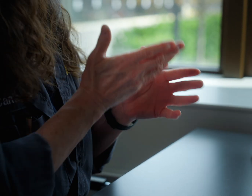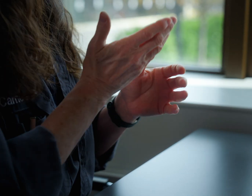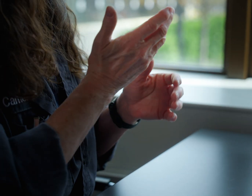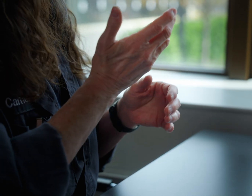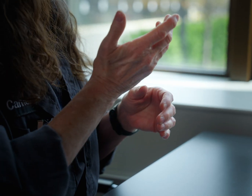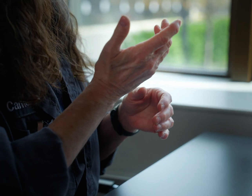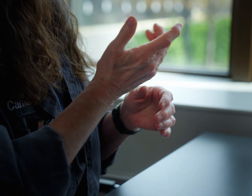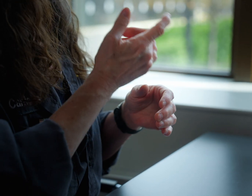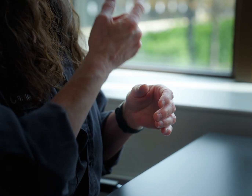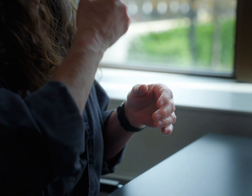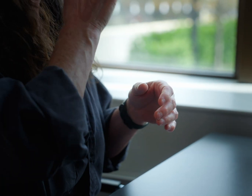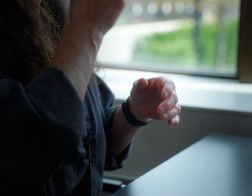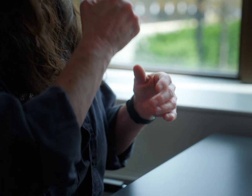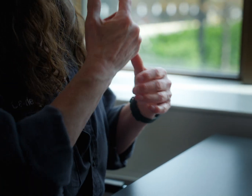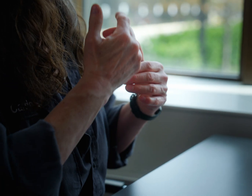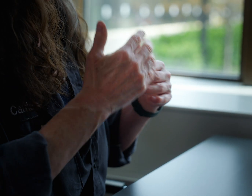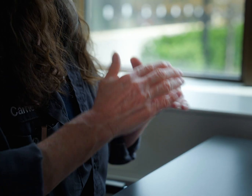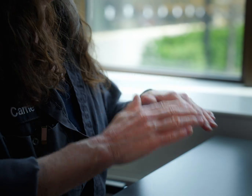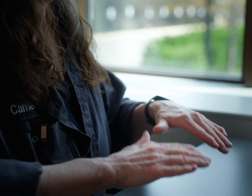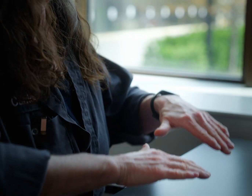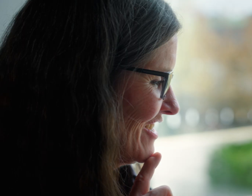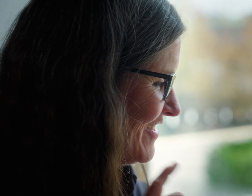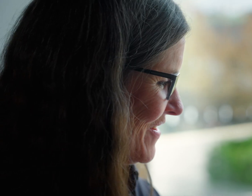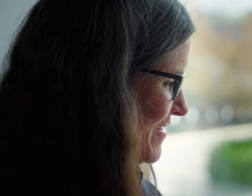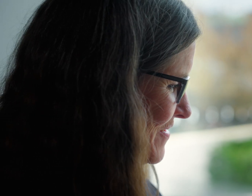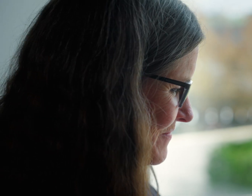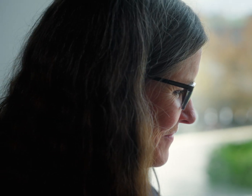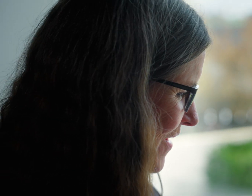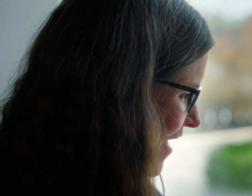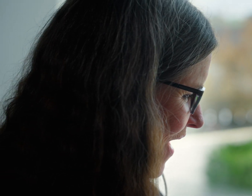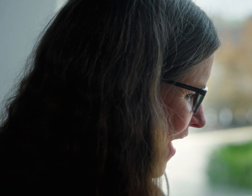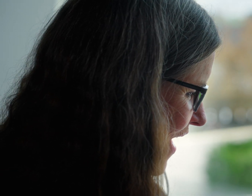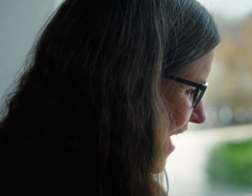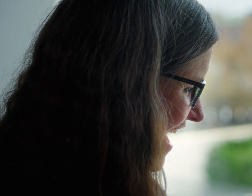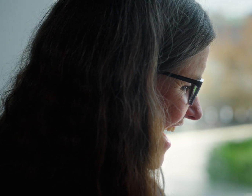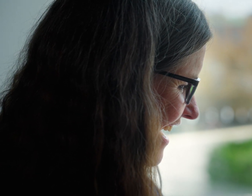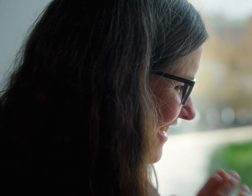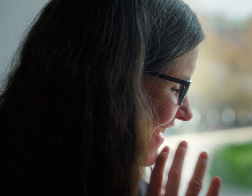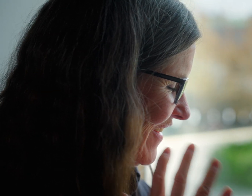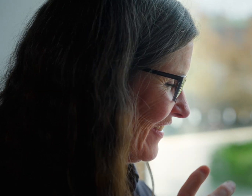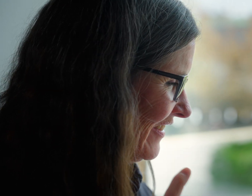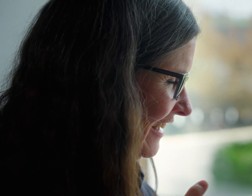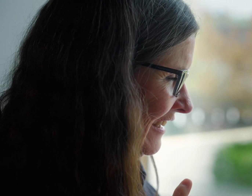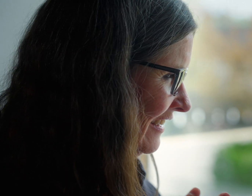and coworkers at any moment. Every morning I just needed to grab the tablet and our morning meetings could proceed. I just love it.